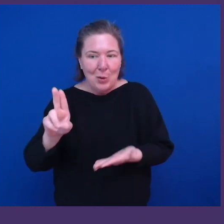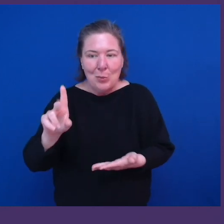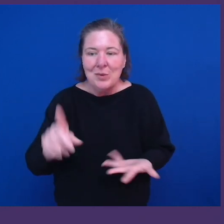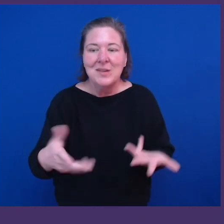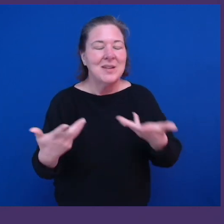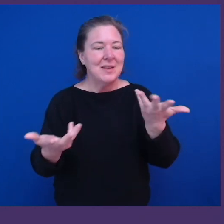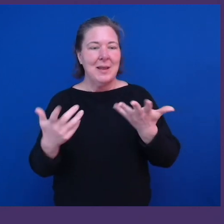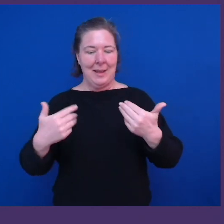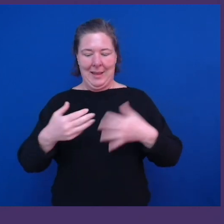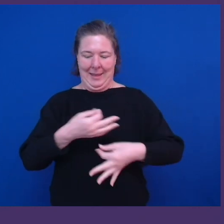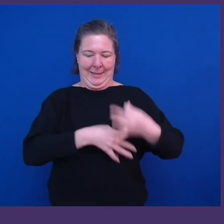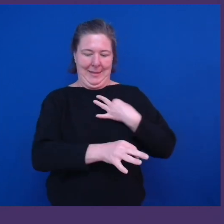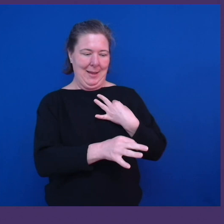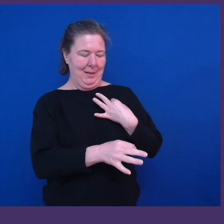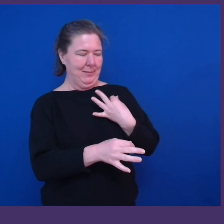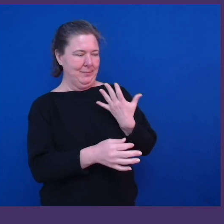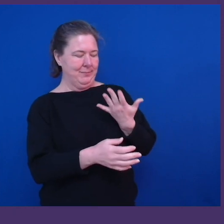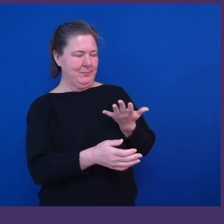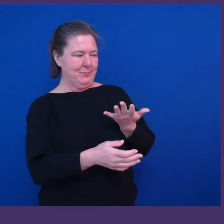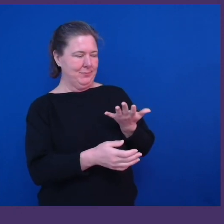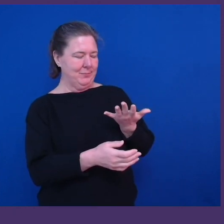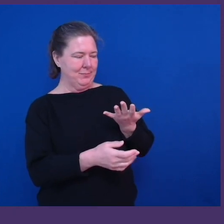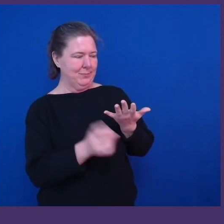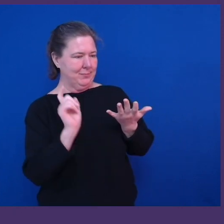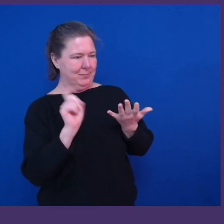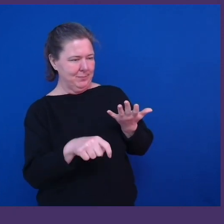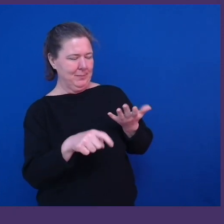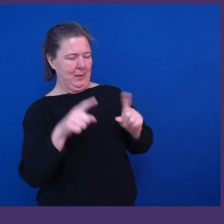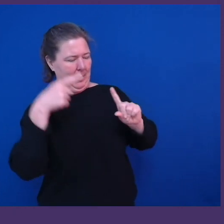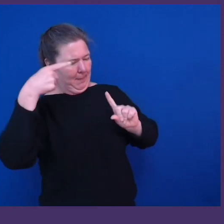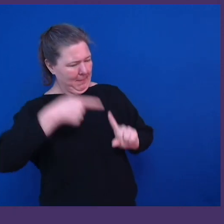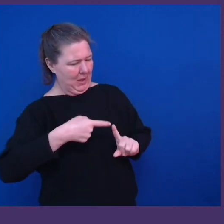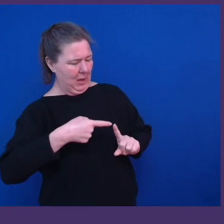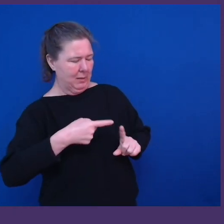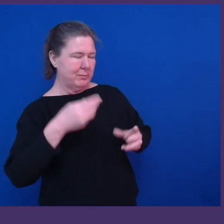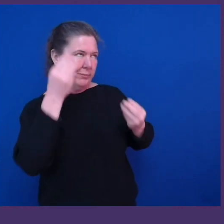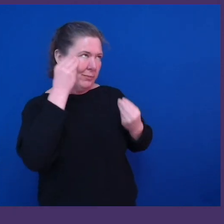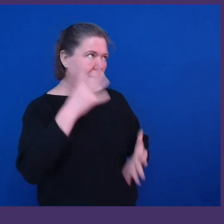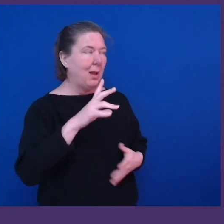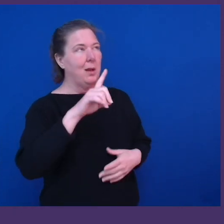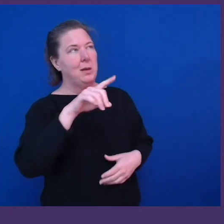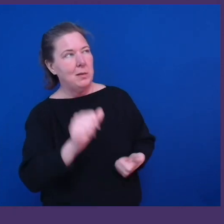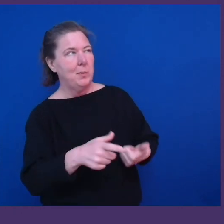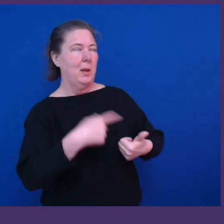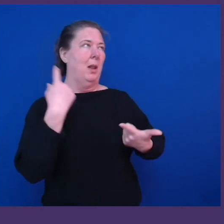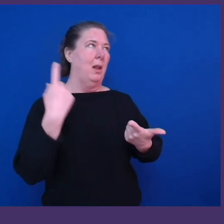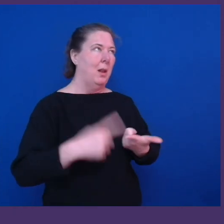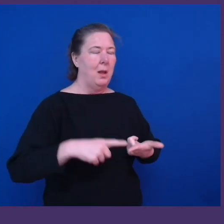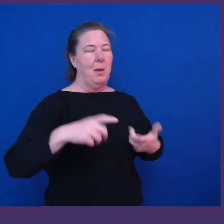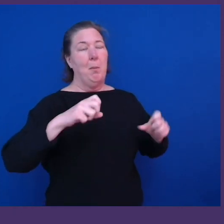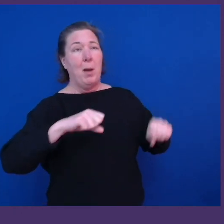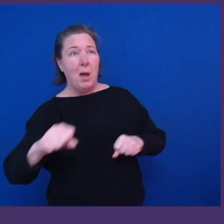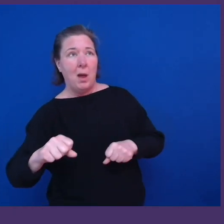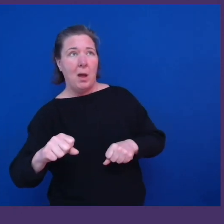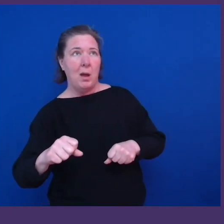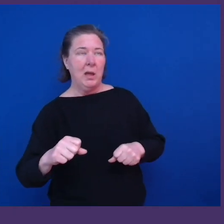to have this specific disclosure of disability, and potentially fraught conversation with a manager